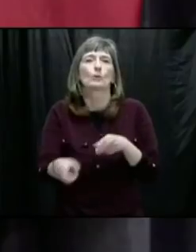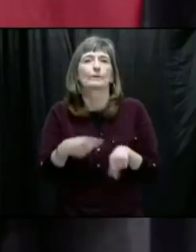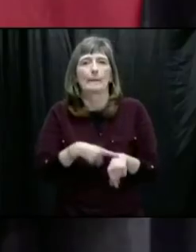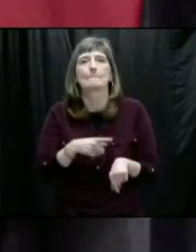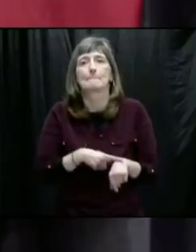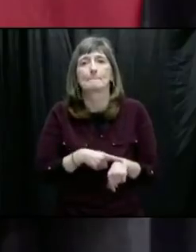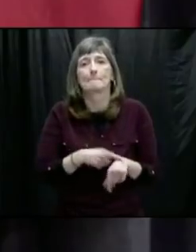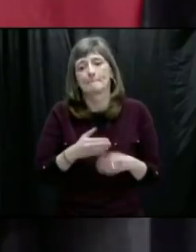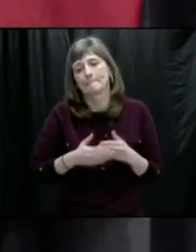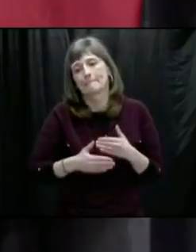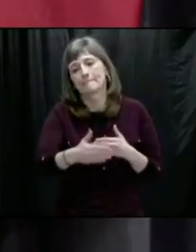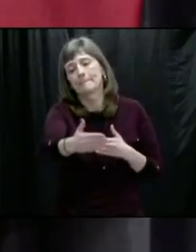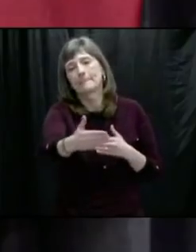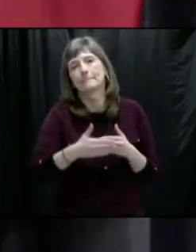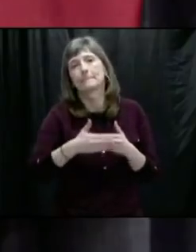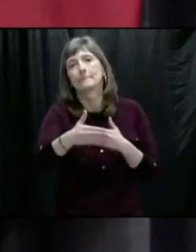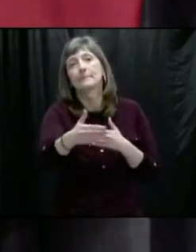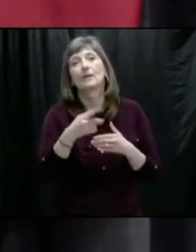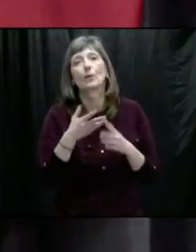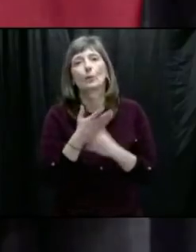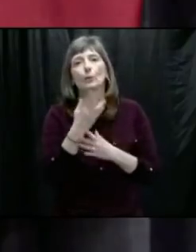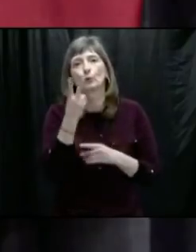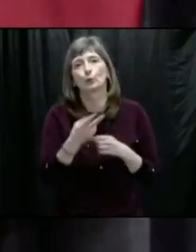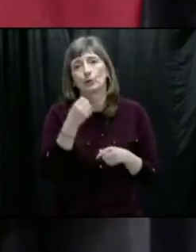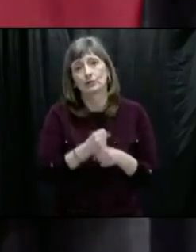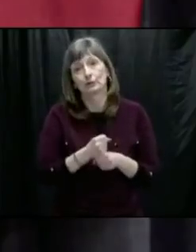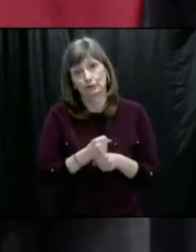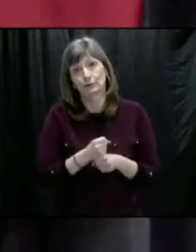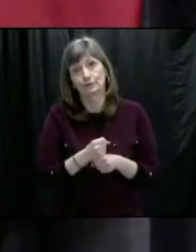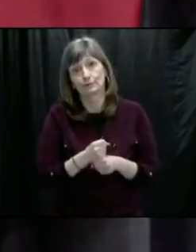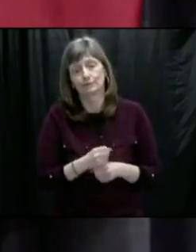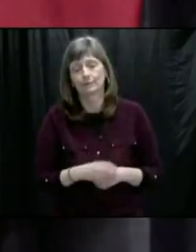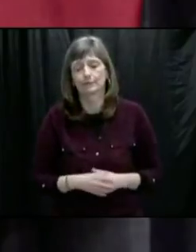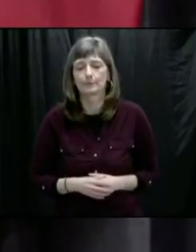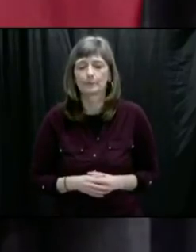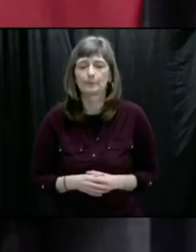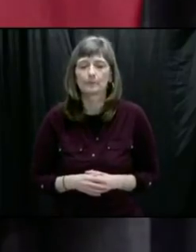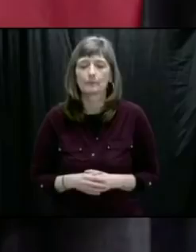AND GETTING THE VIRUS OVER THIS